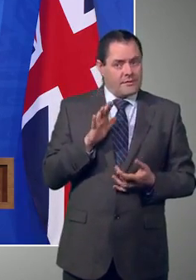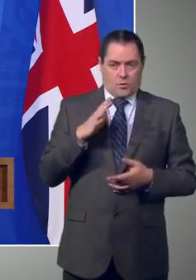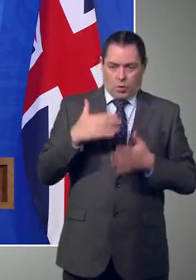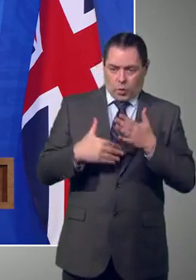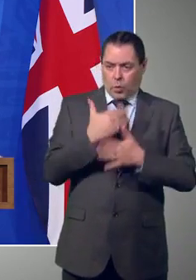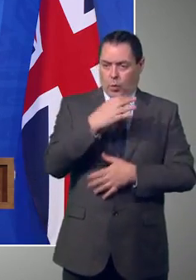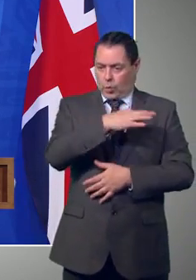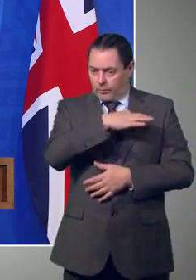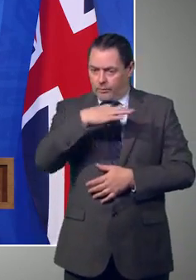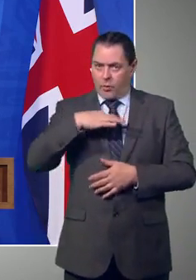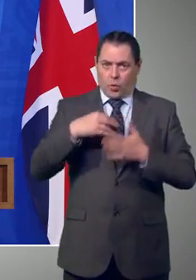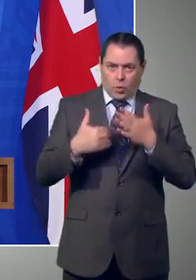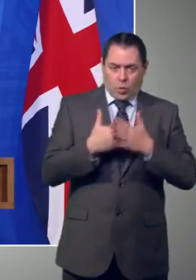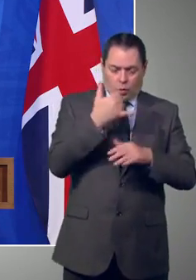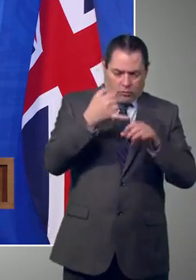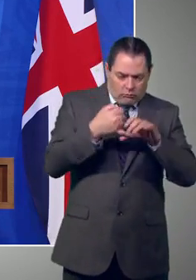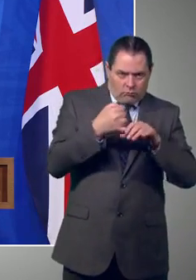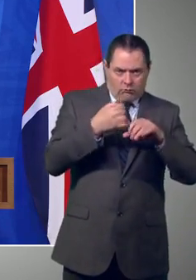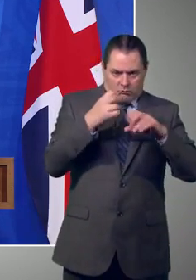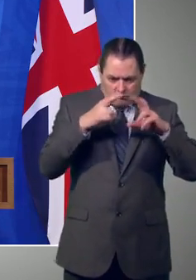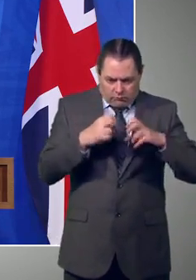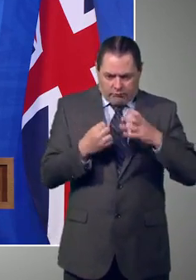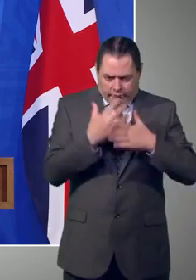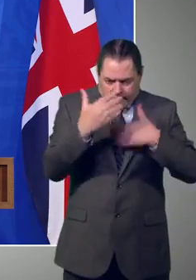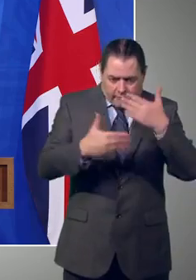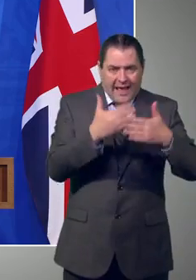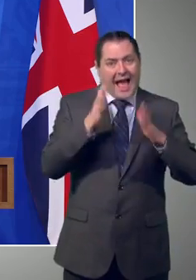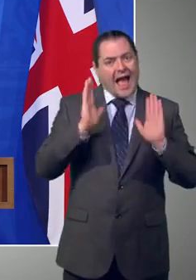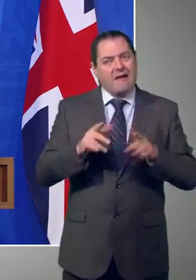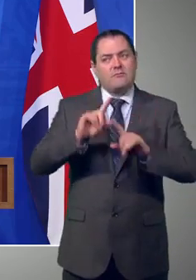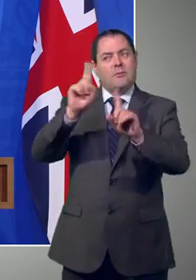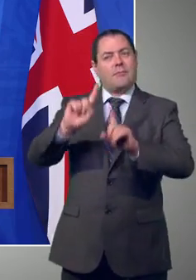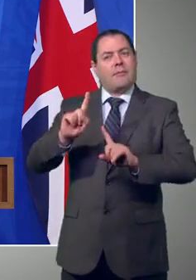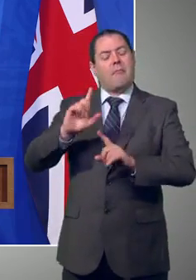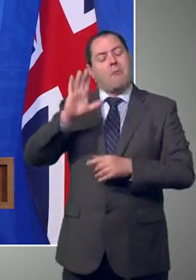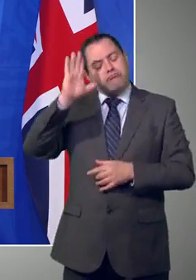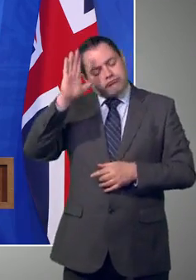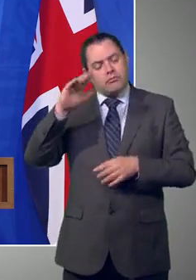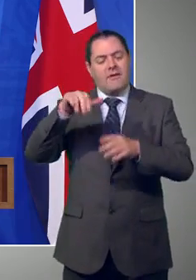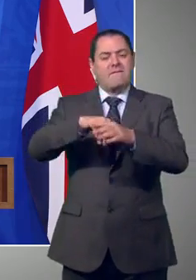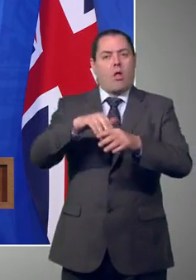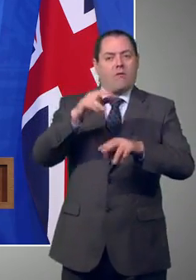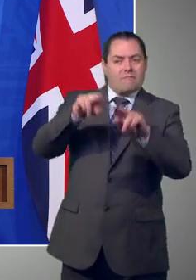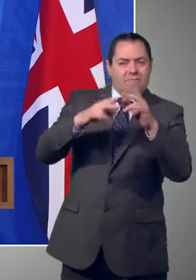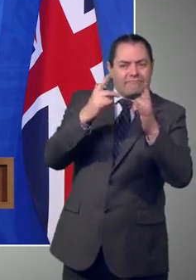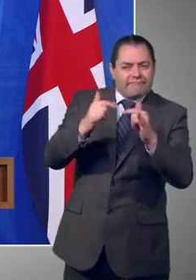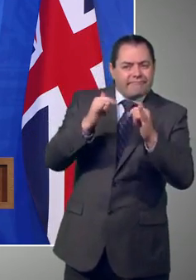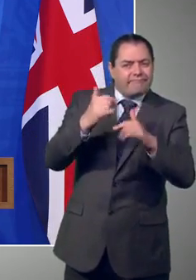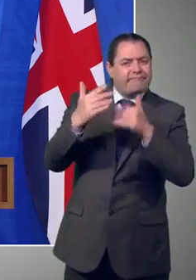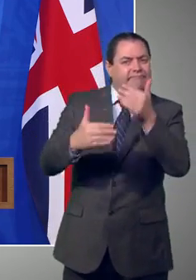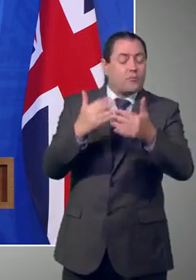relies on these clinical trials and I'm incredibly. Grateful to the half a million people who